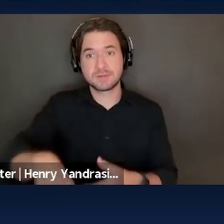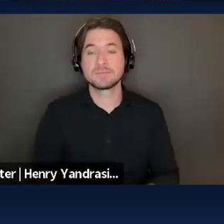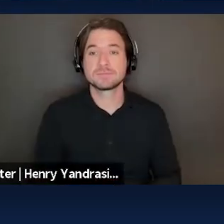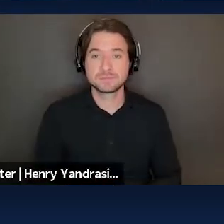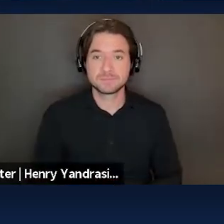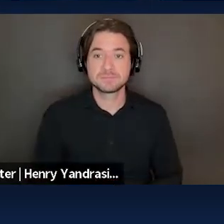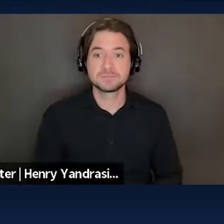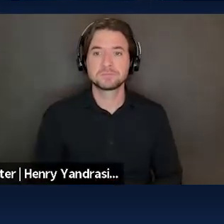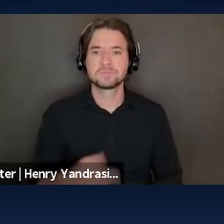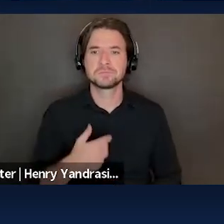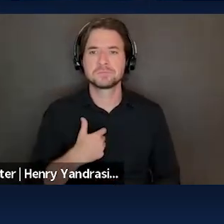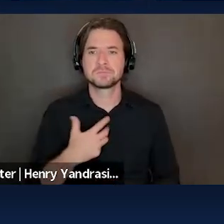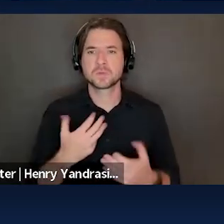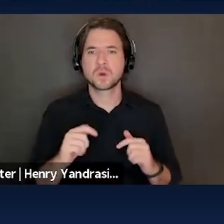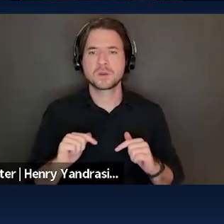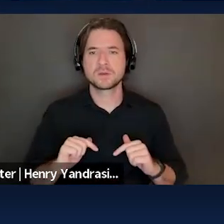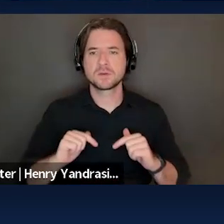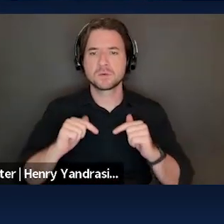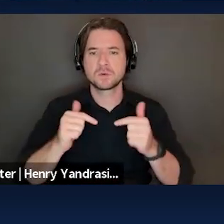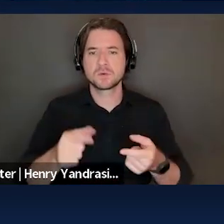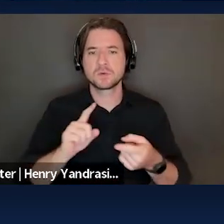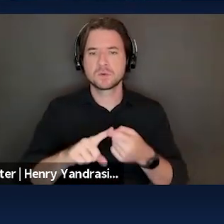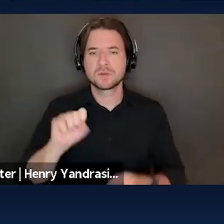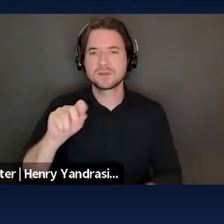I do want to turn it over back to Steve.